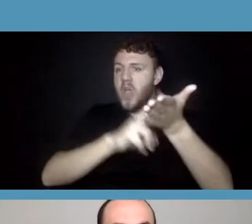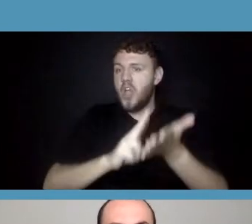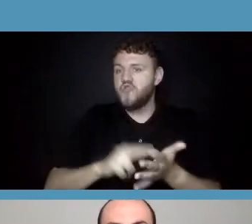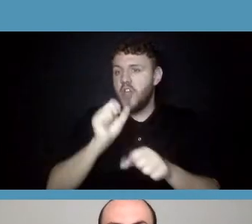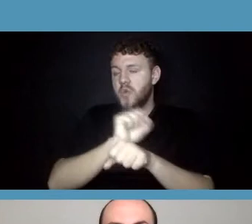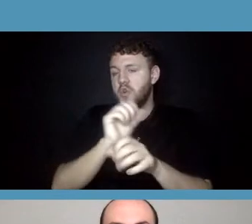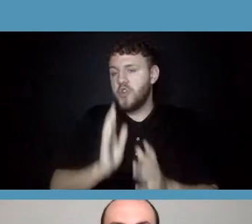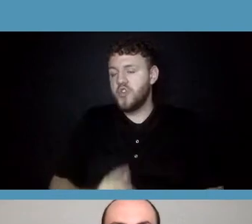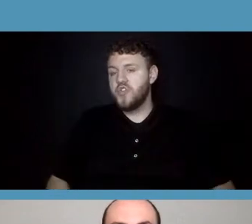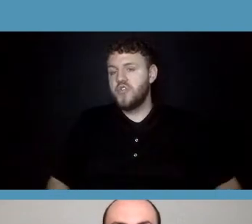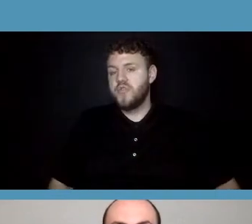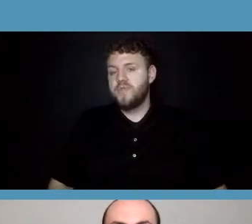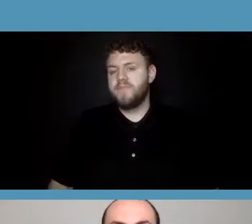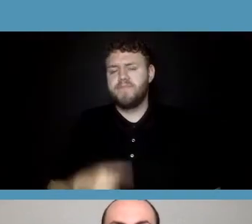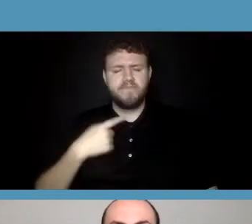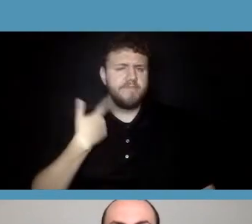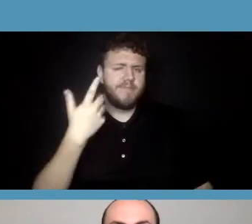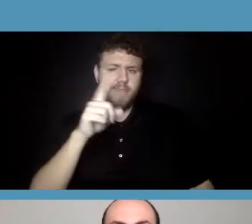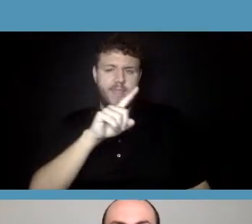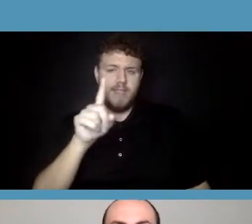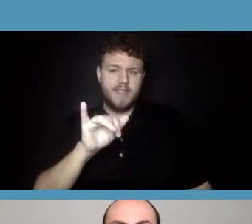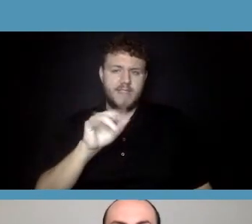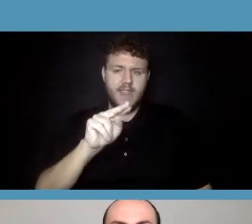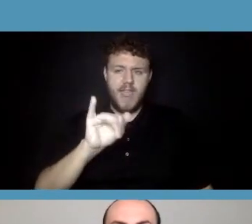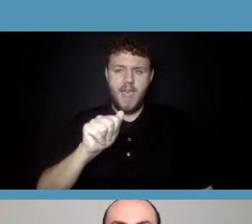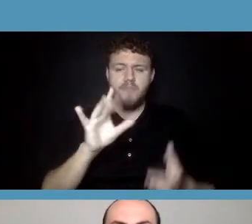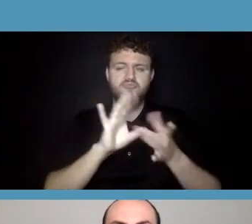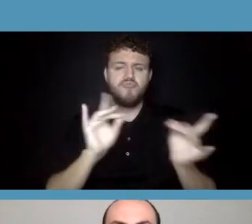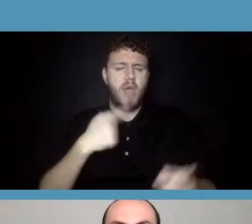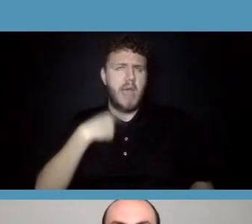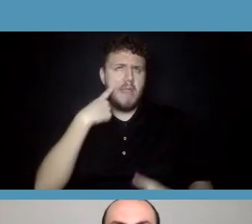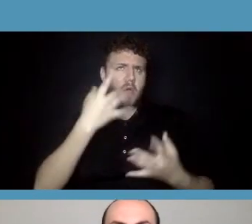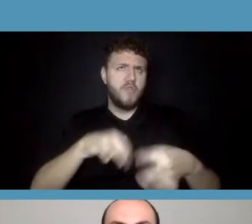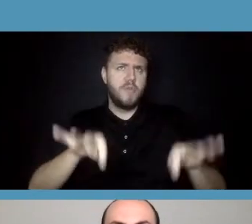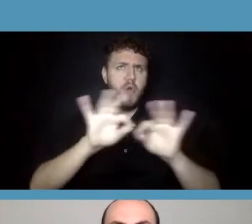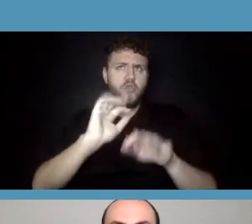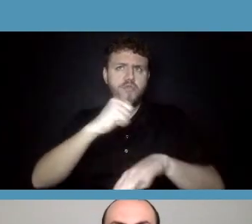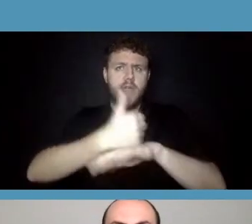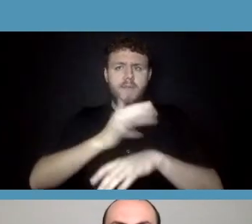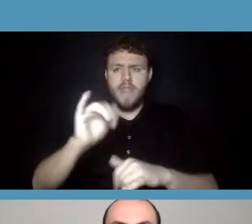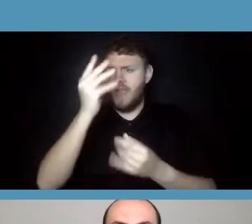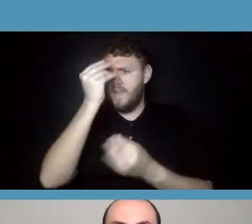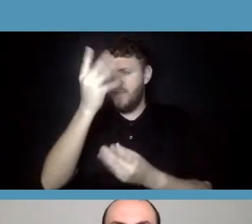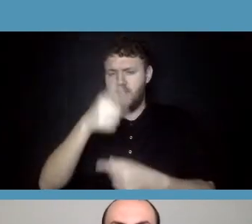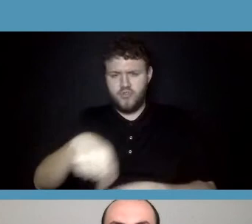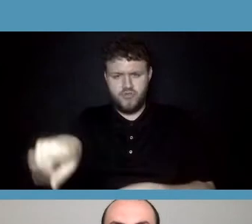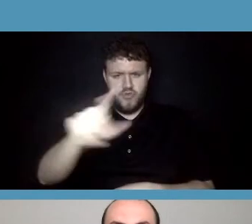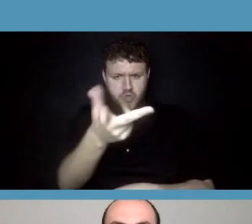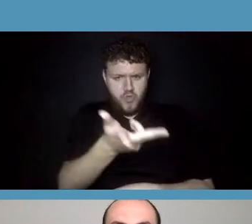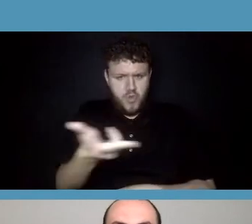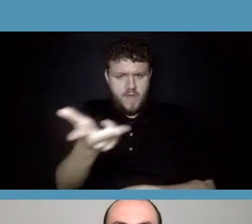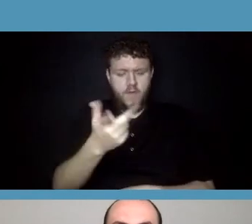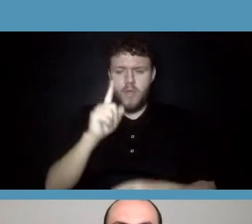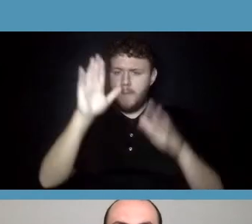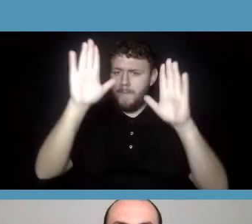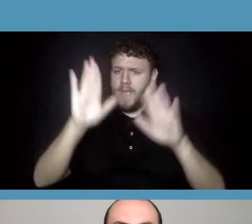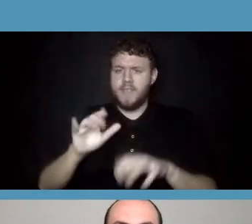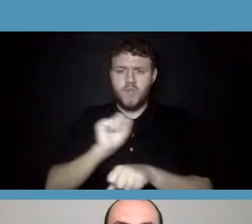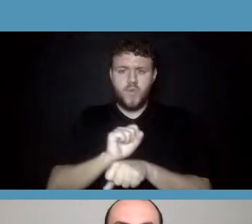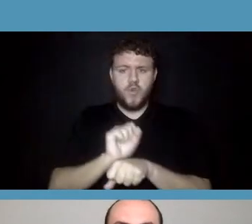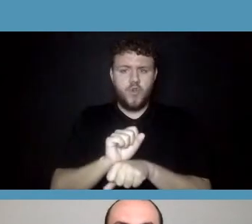I just thought it was important to establish that because all three of you are doing amazing work at institutions